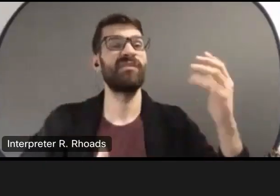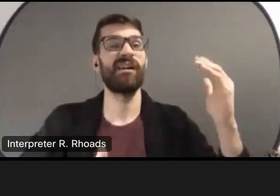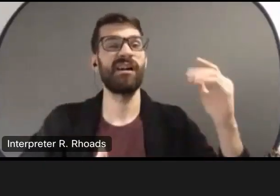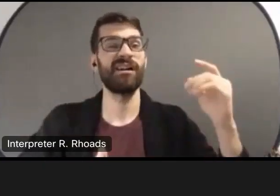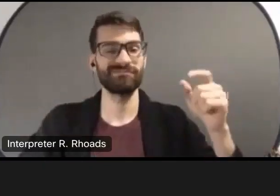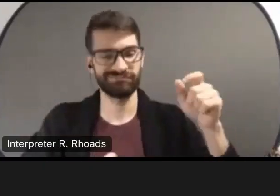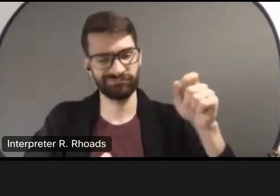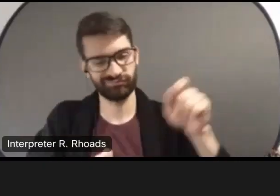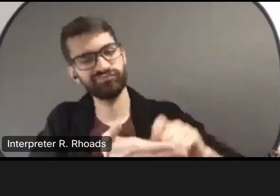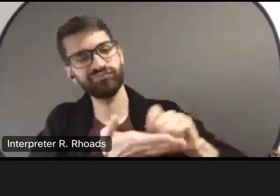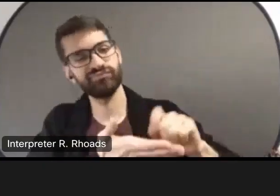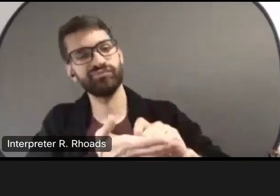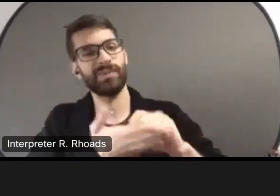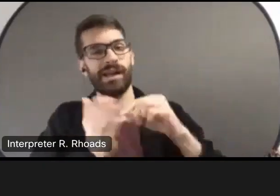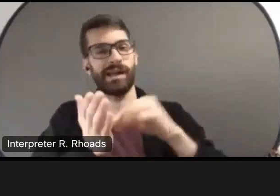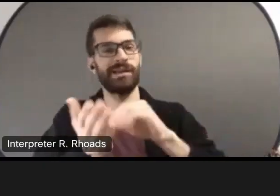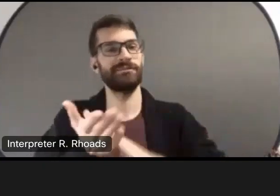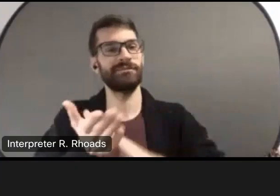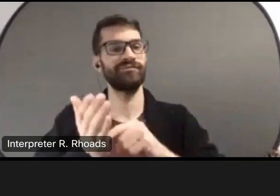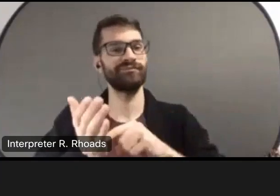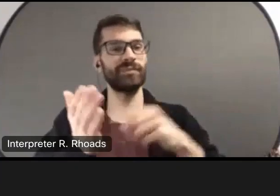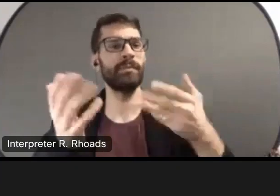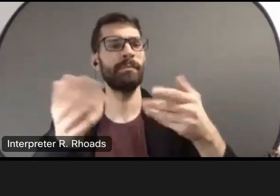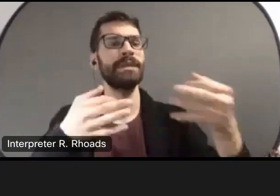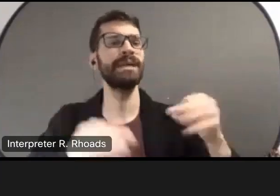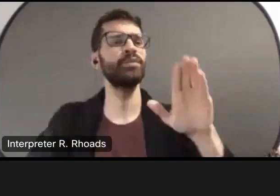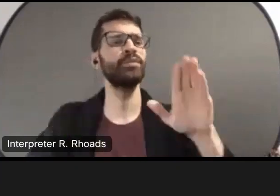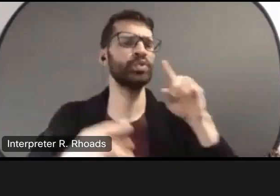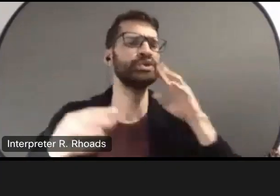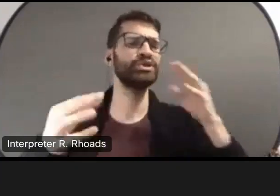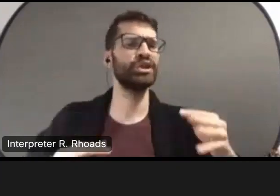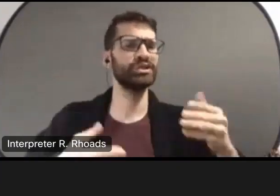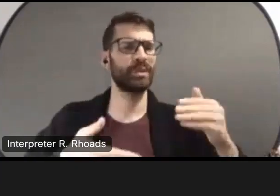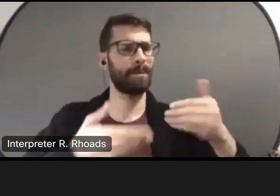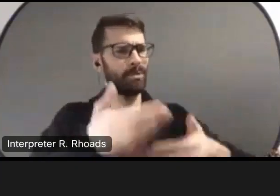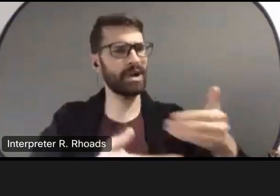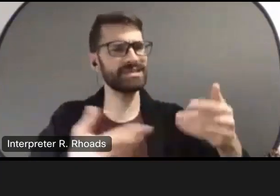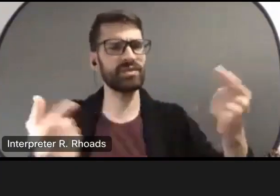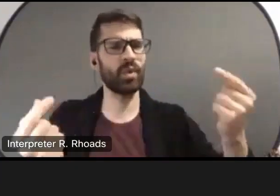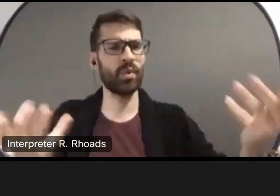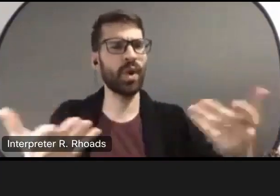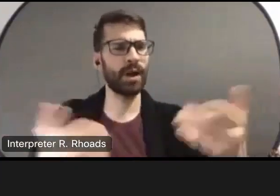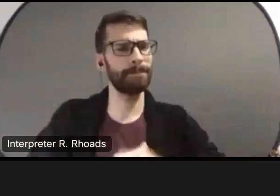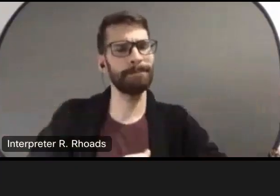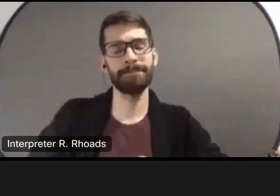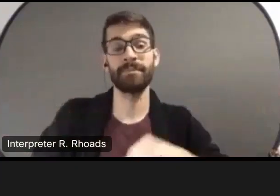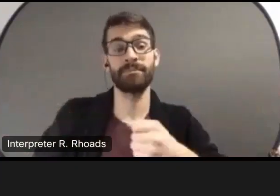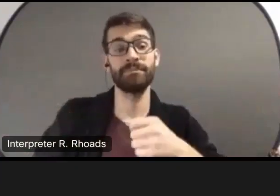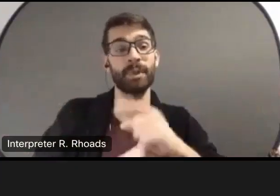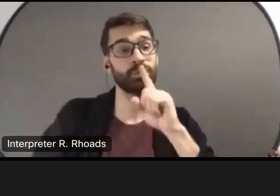you may want to explain what your decision-making process was, make sure that it's in either in a